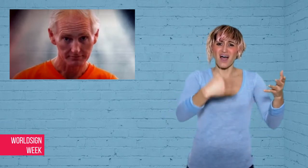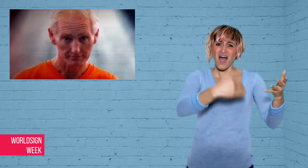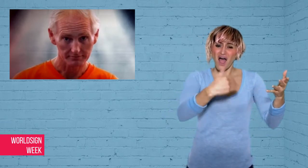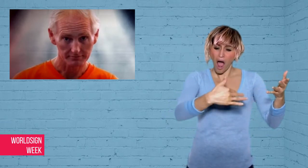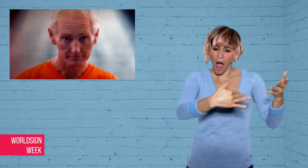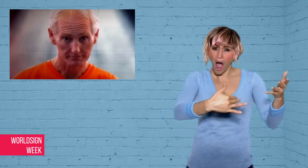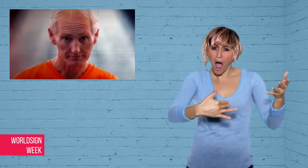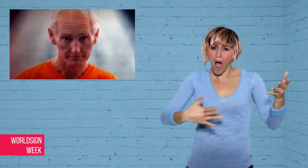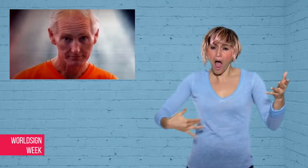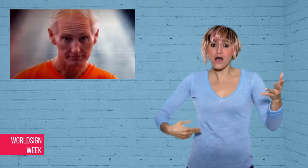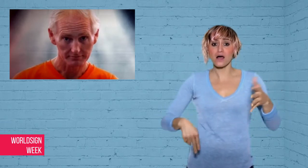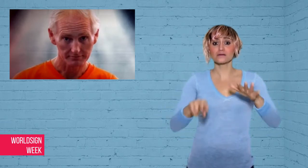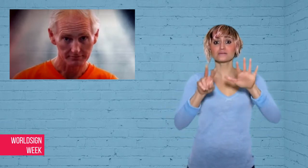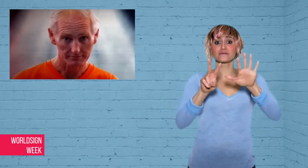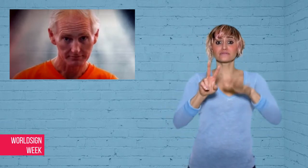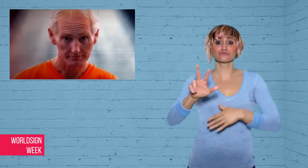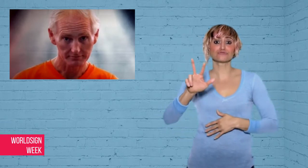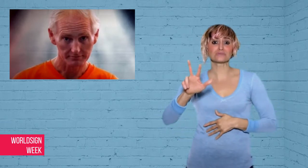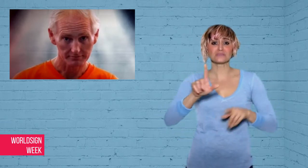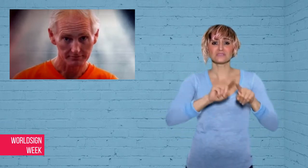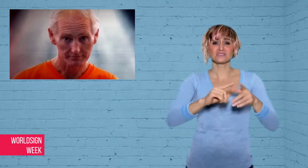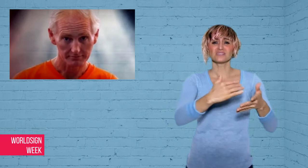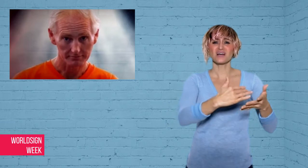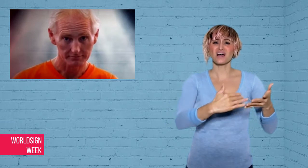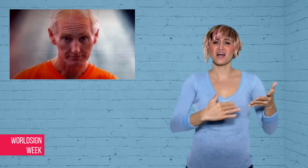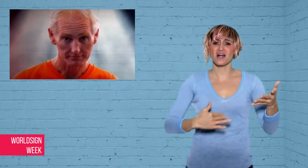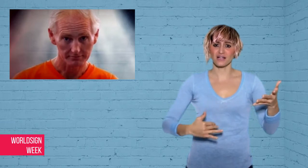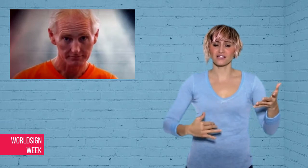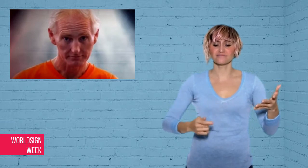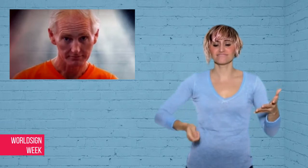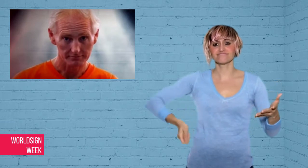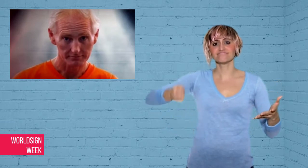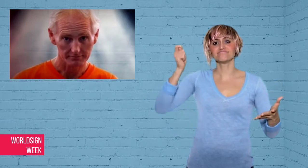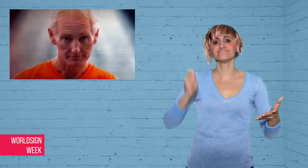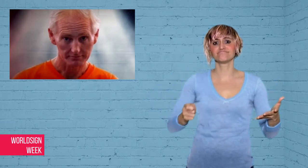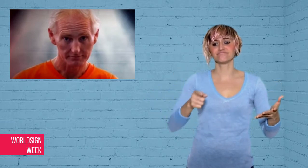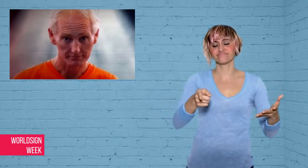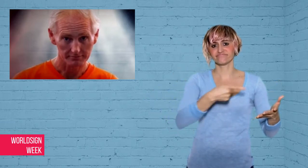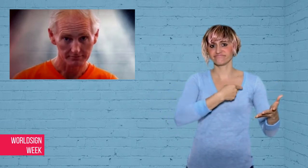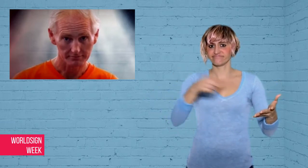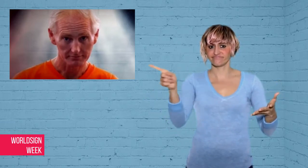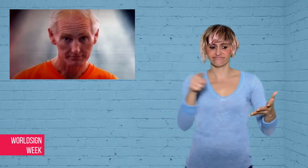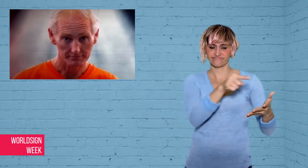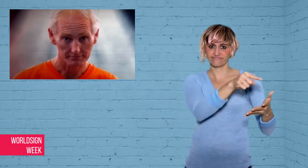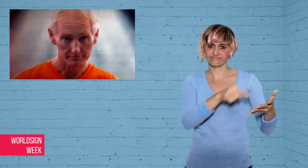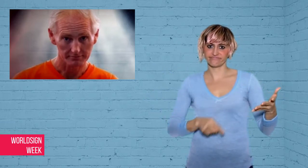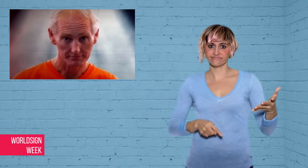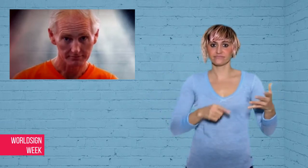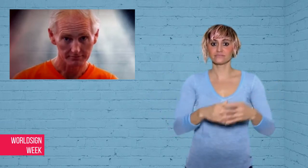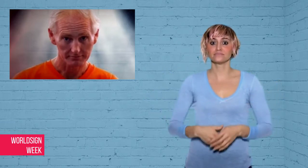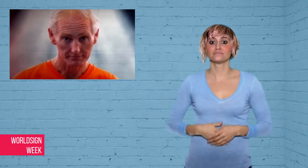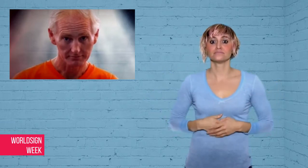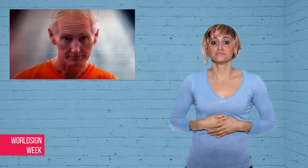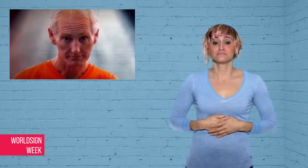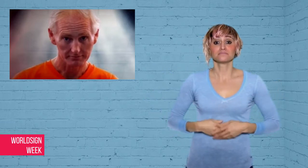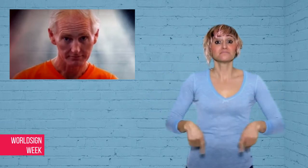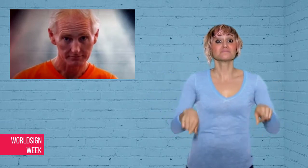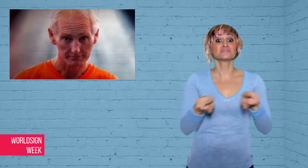18-month-old infant and 73 other charges.